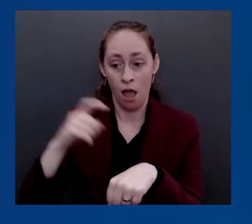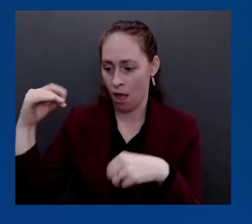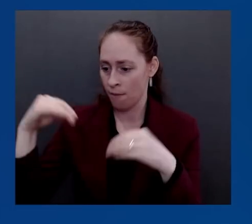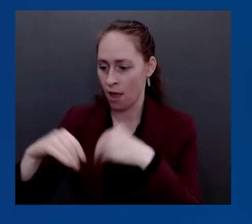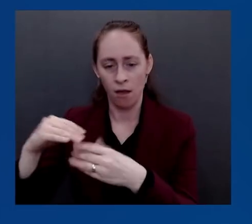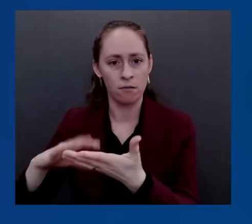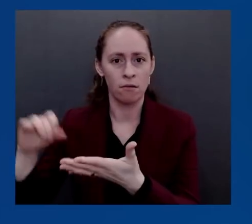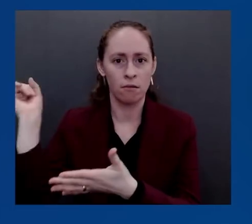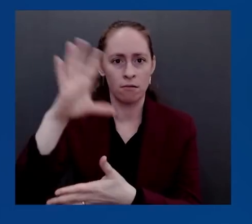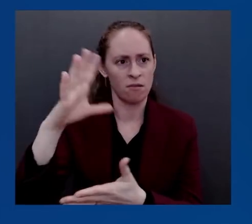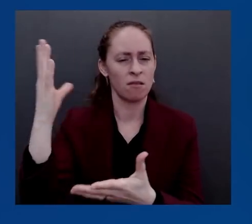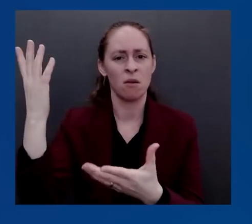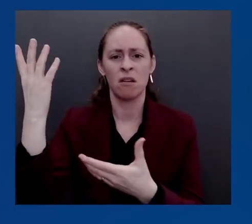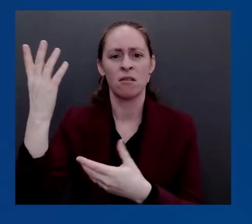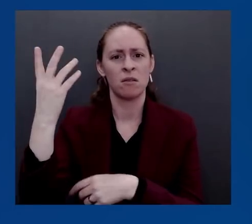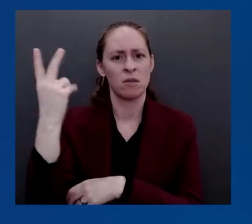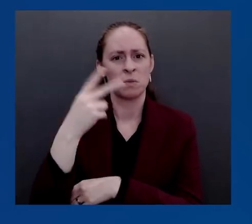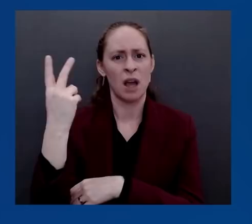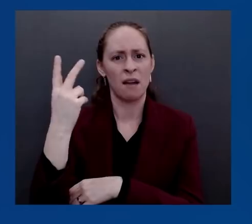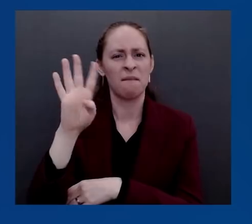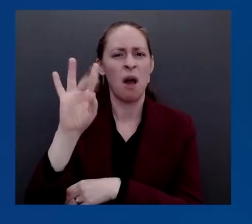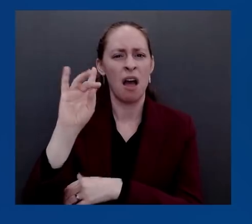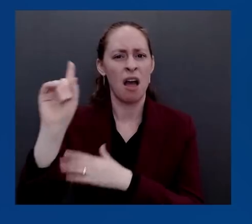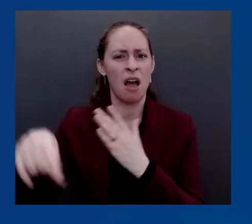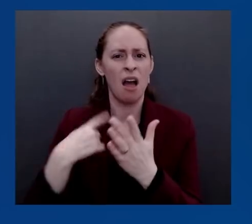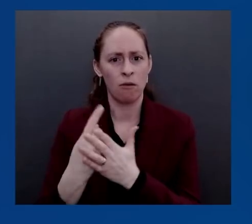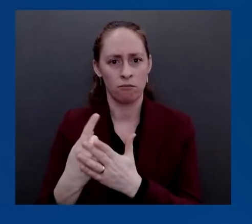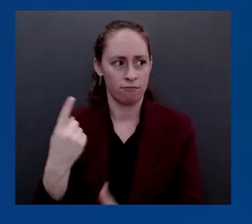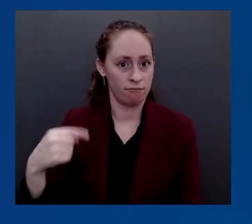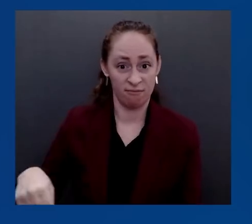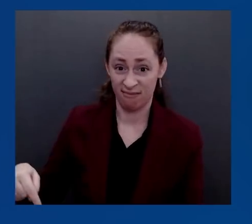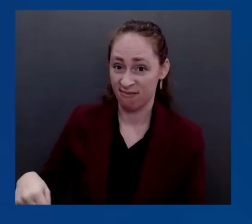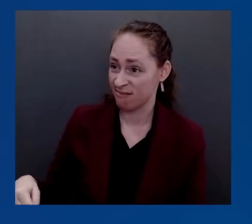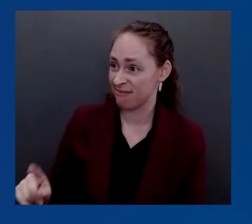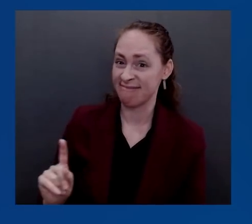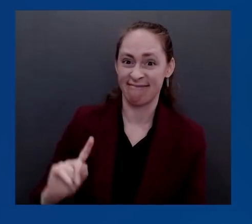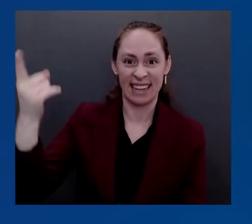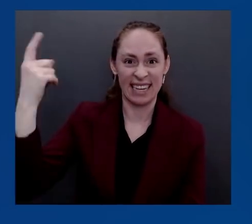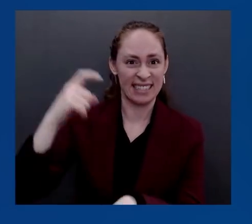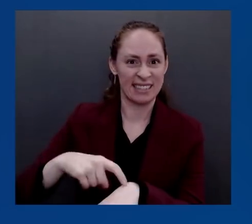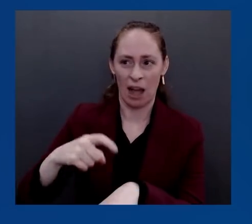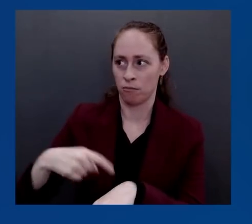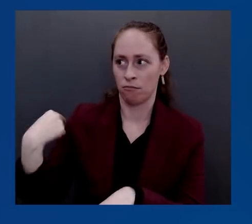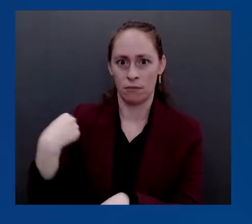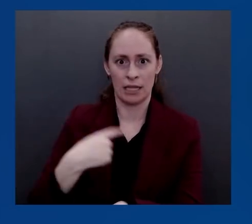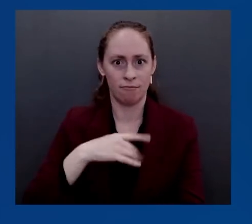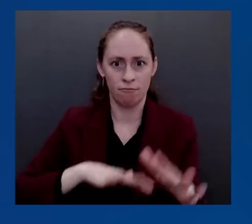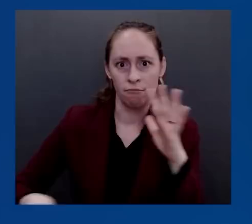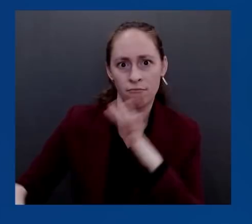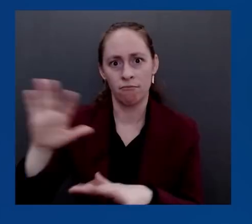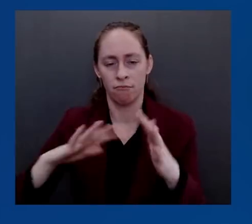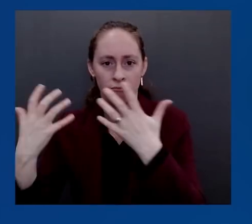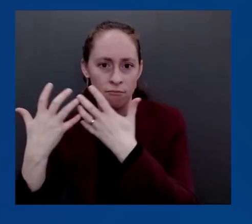There's been incredibly strong demand and incredibly strong execution shipping 200 million tests